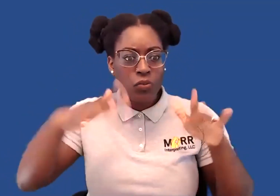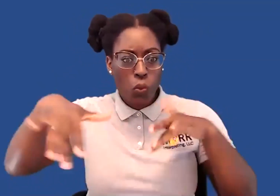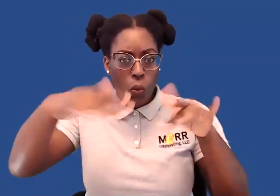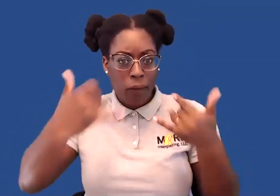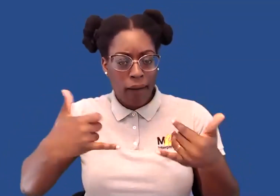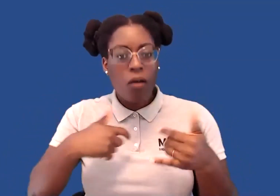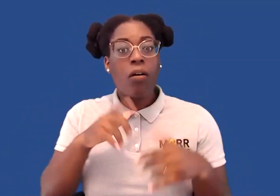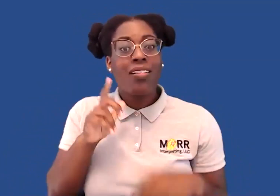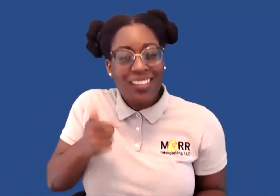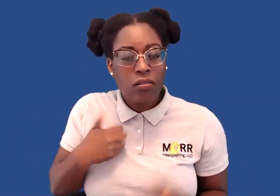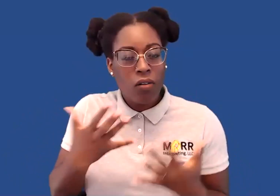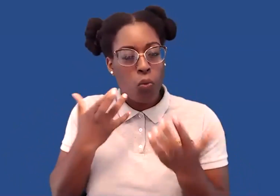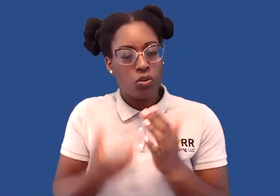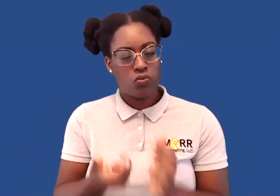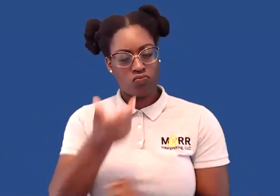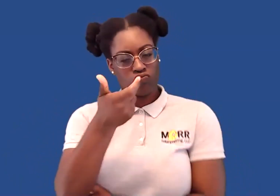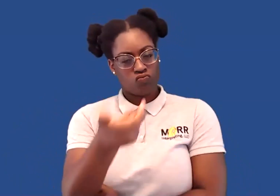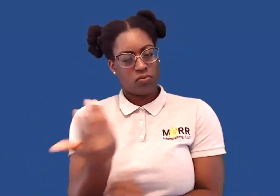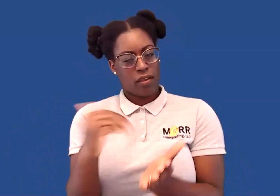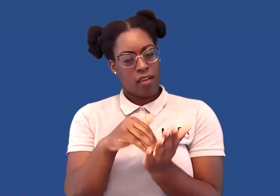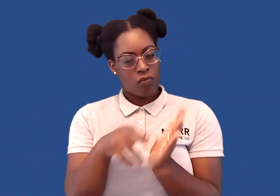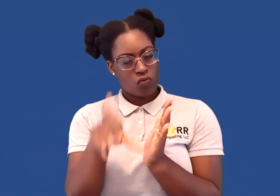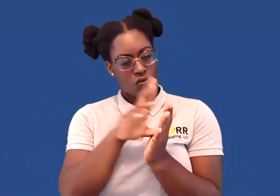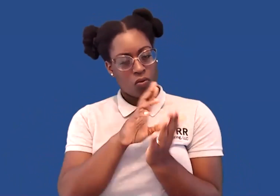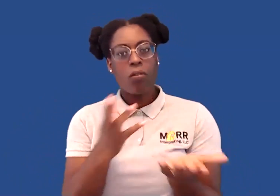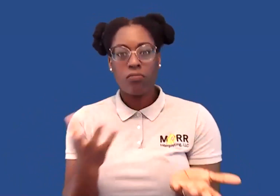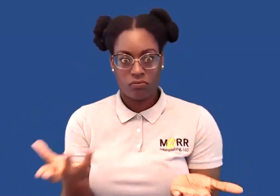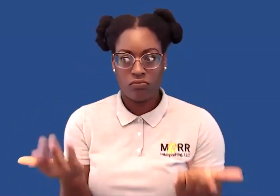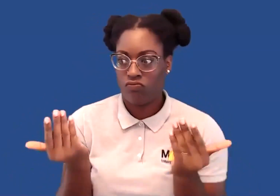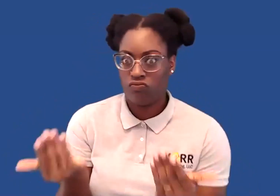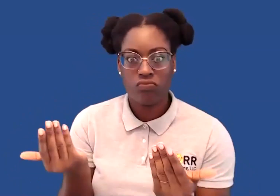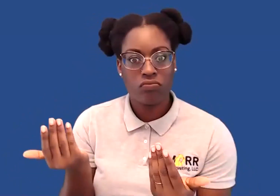But I also understand the anxiety that might cause tutors